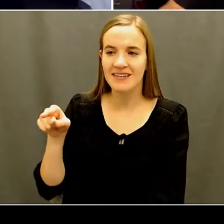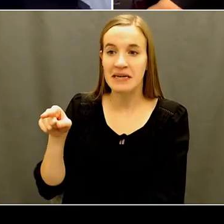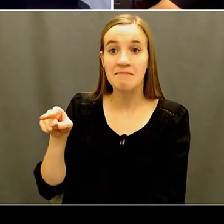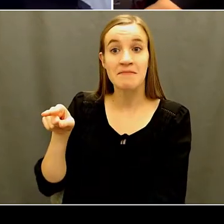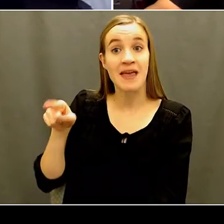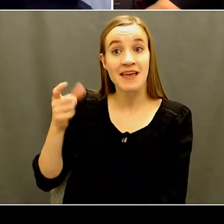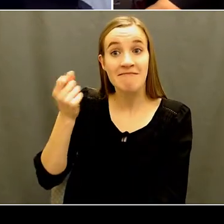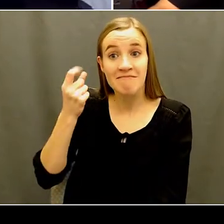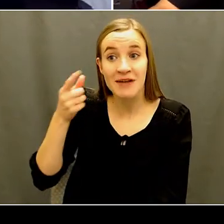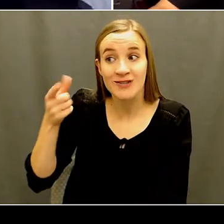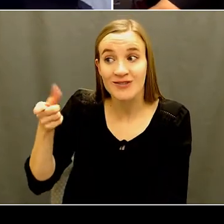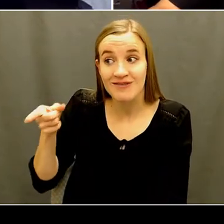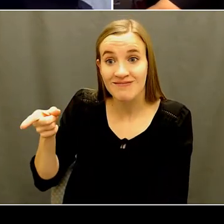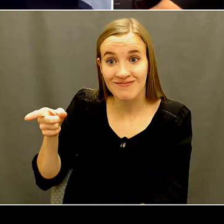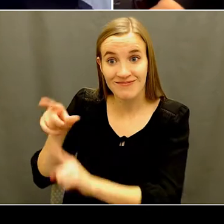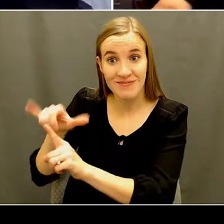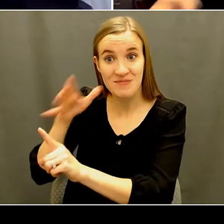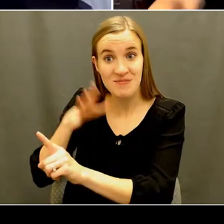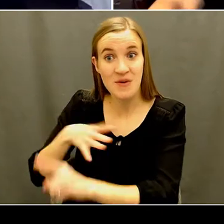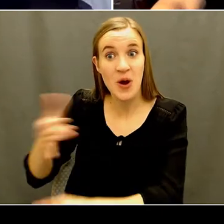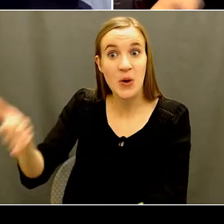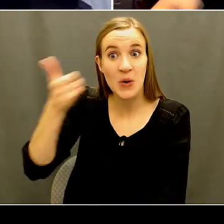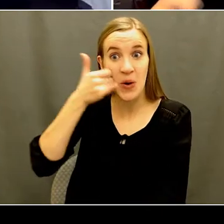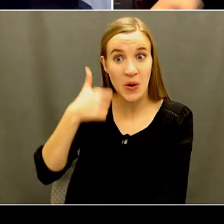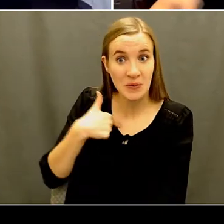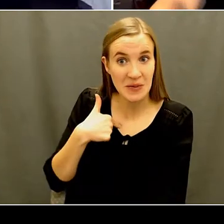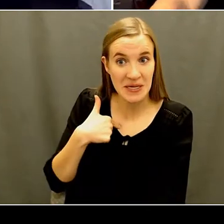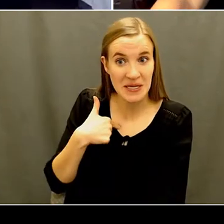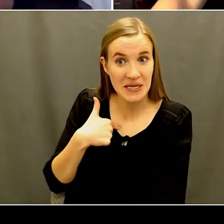thought I would be really good at that job, but it's not my time. Again, I was